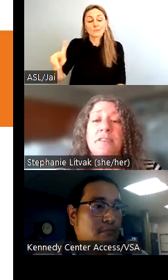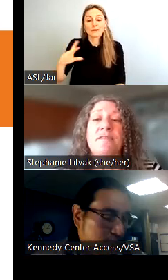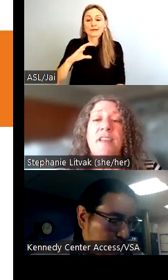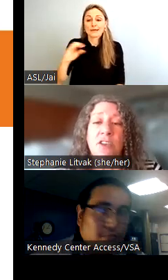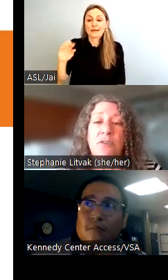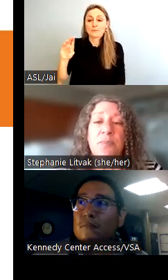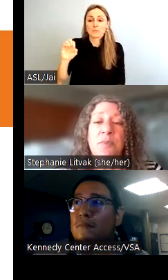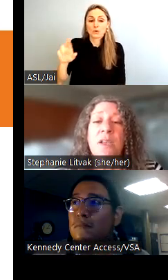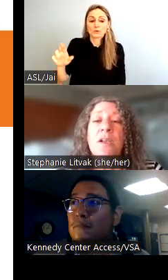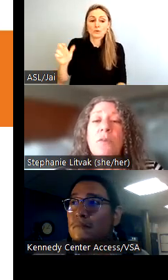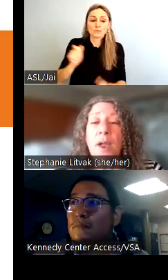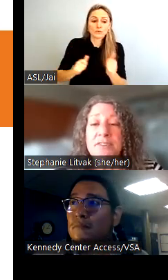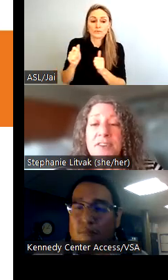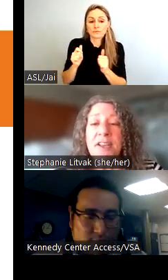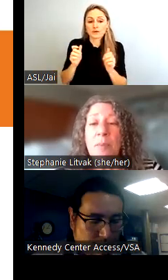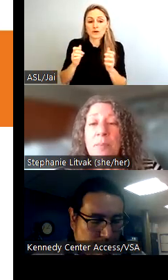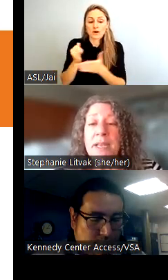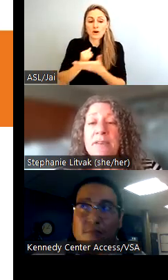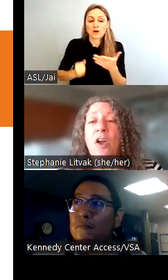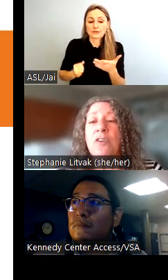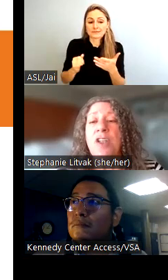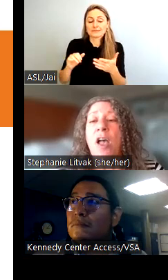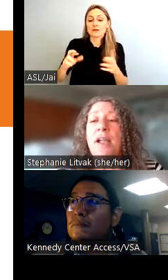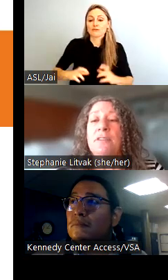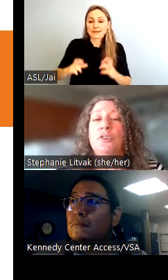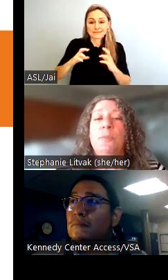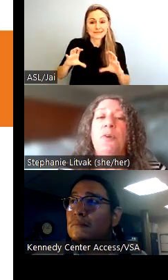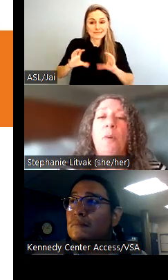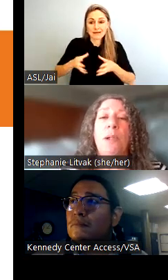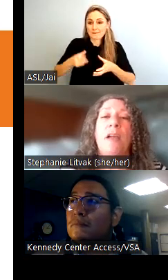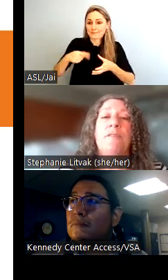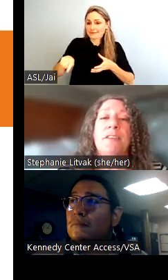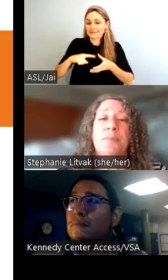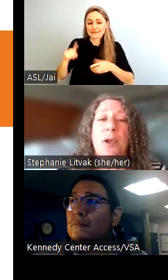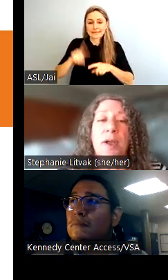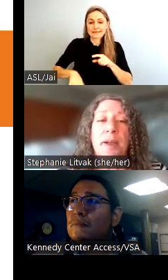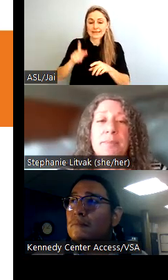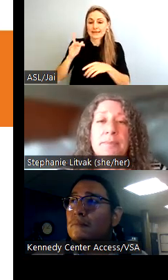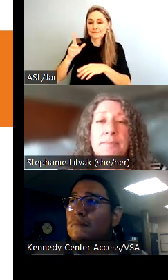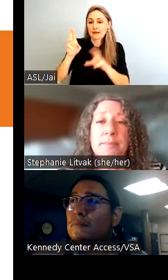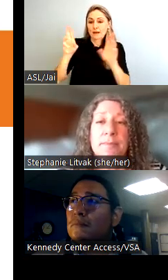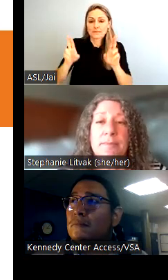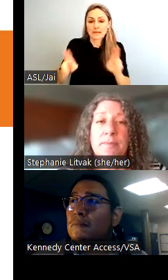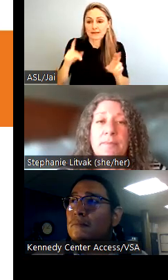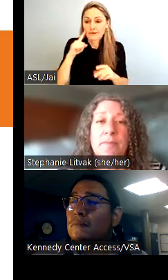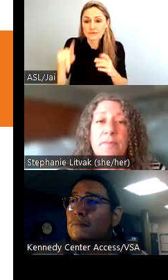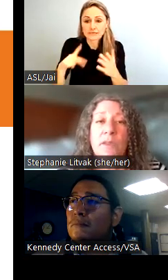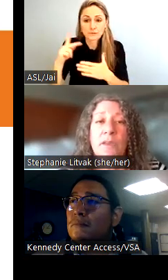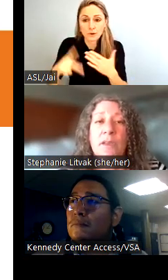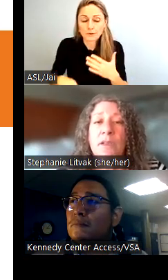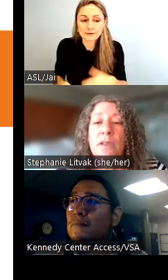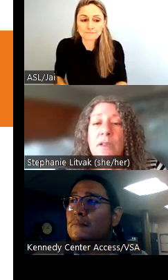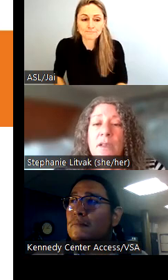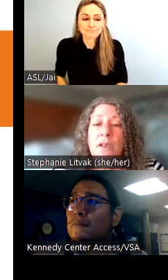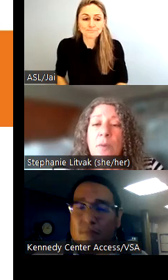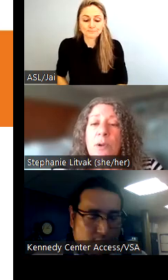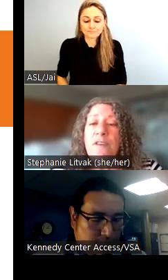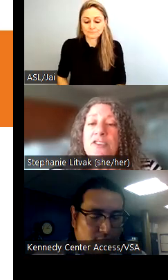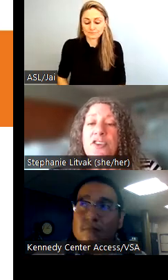arts venue to be eligible.